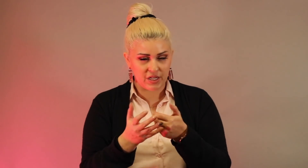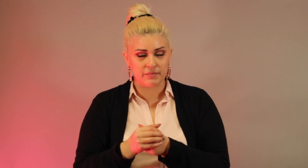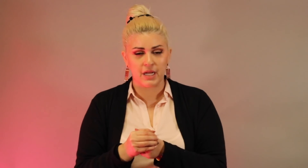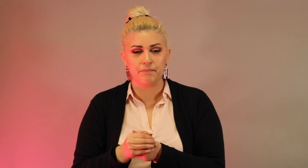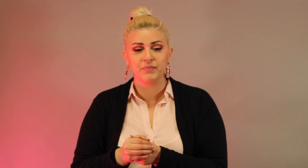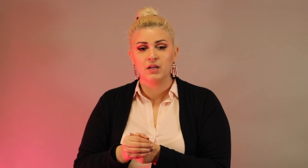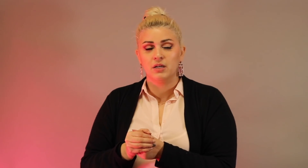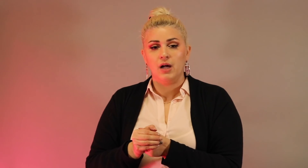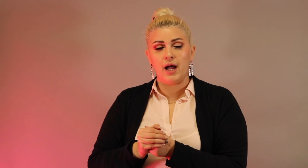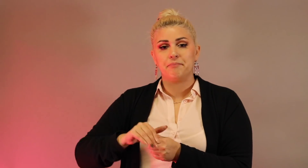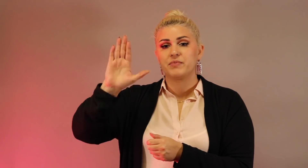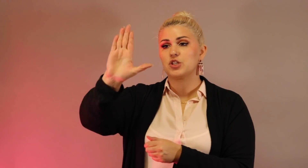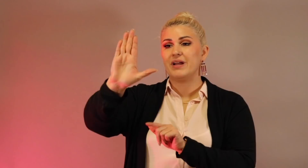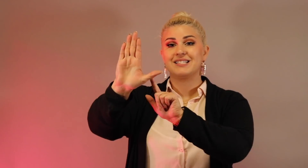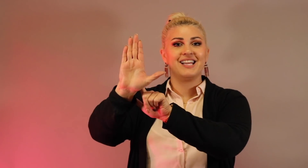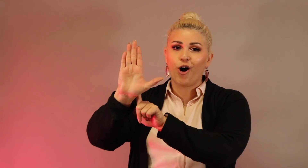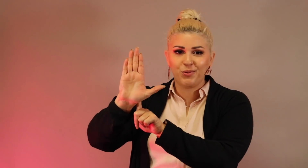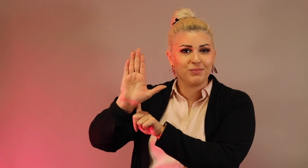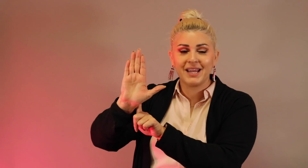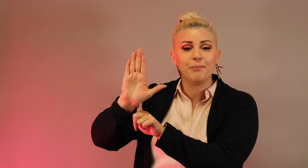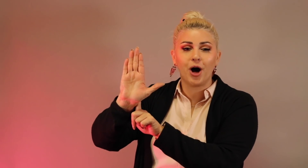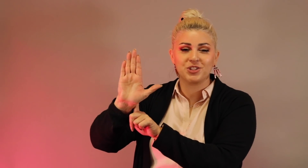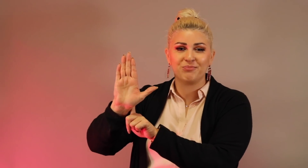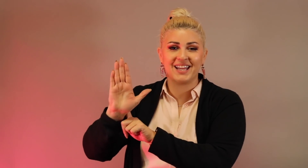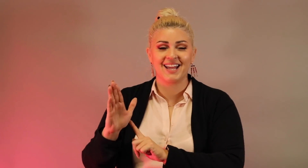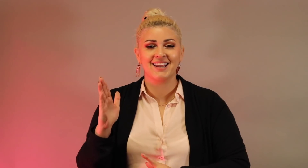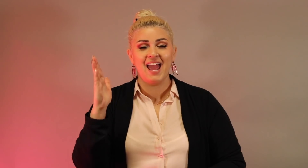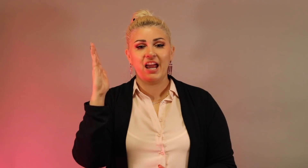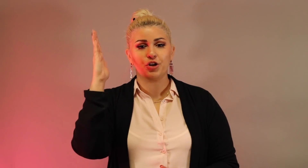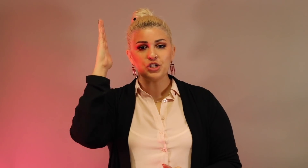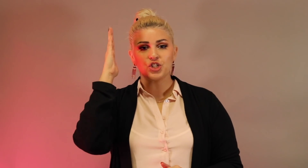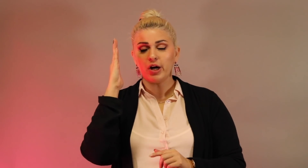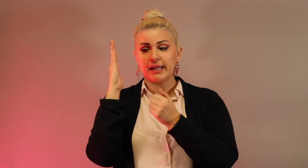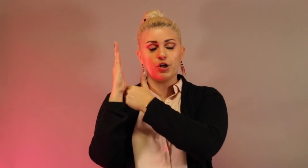You understand what I'm saying? So it's the open B palm shape again. And you're gonna start here,